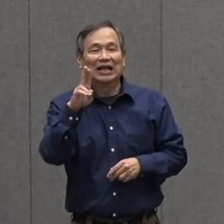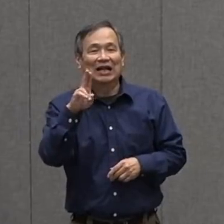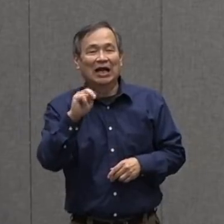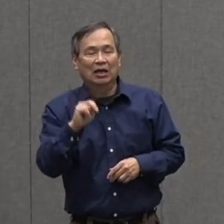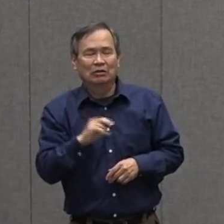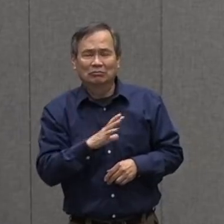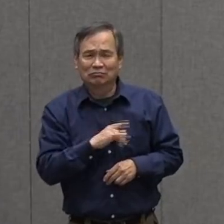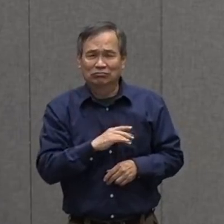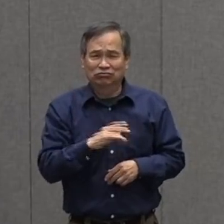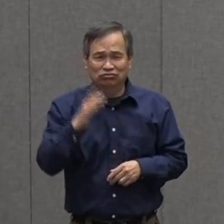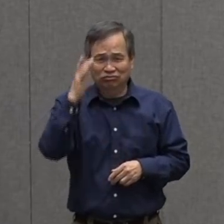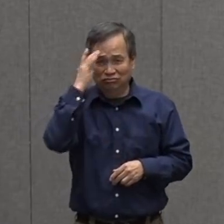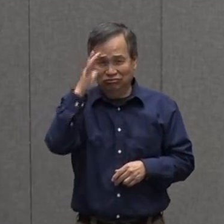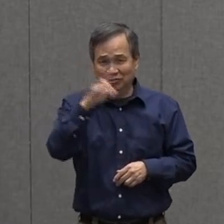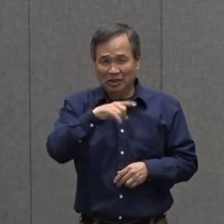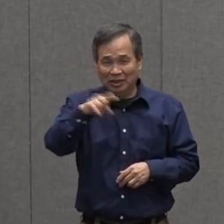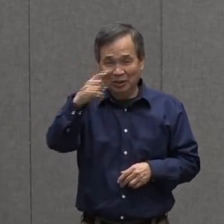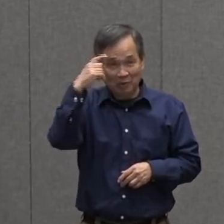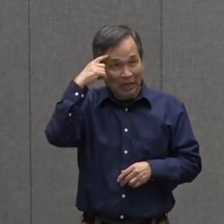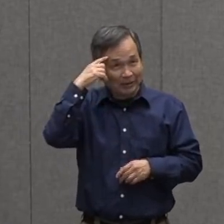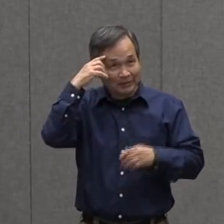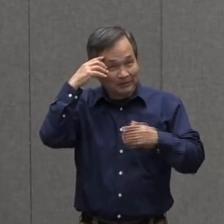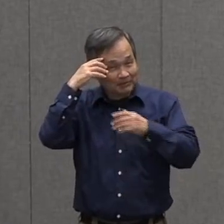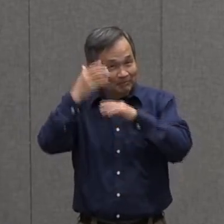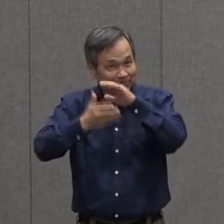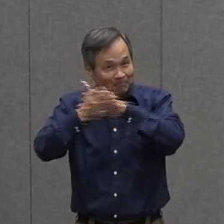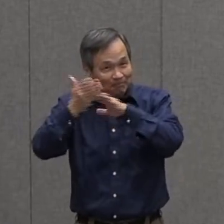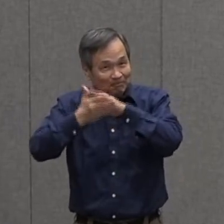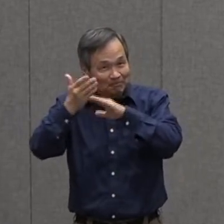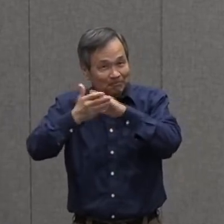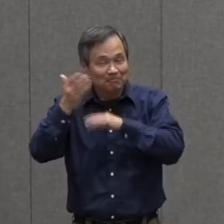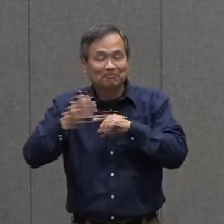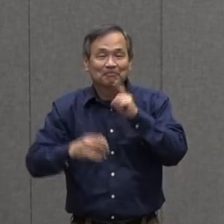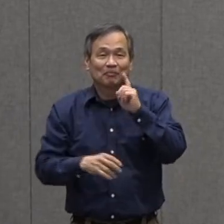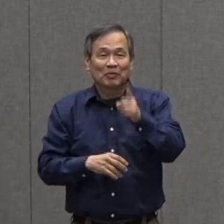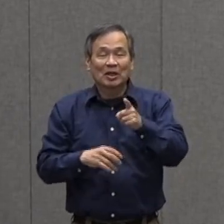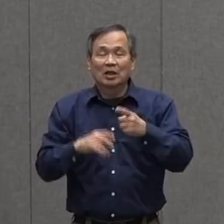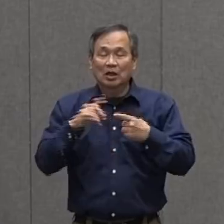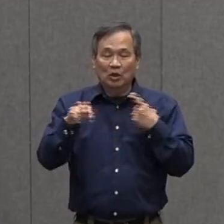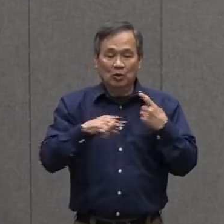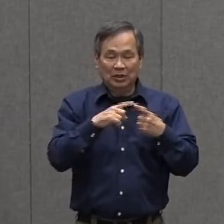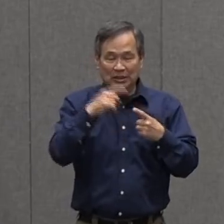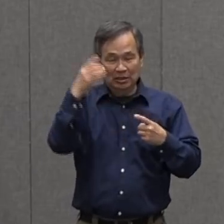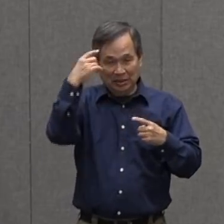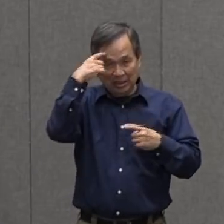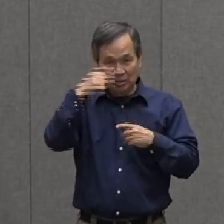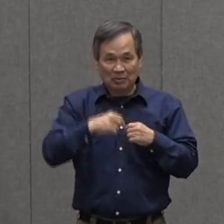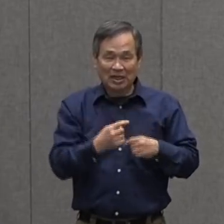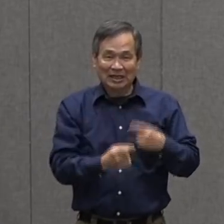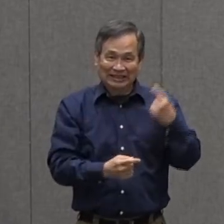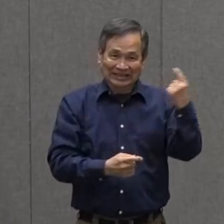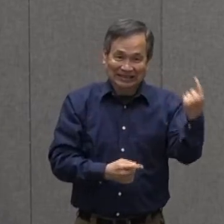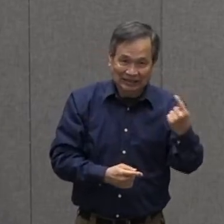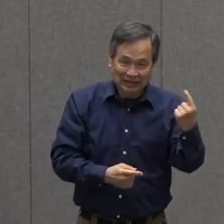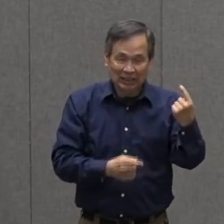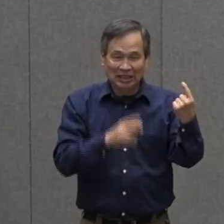and your brains are really thinking. So remember we talked about singular nouns, which means only one thing.